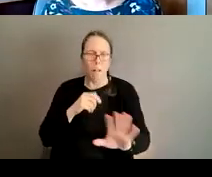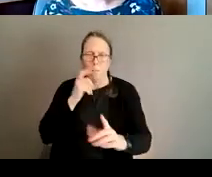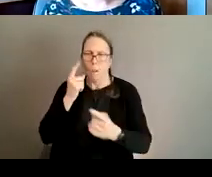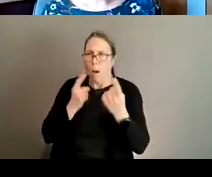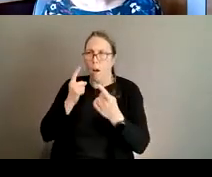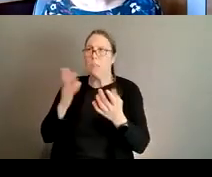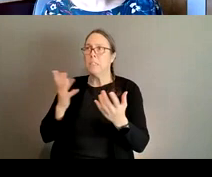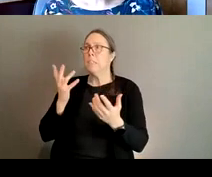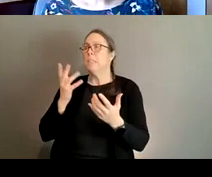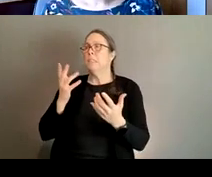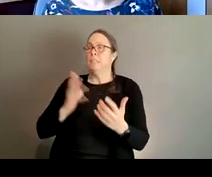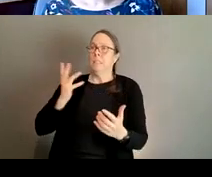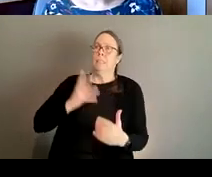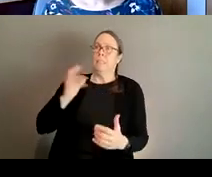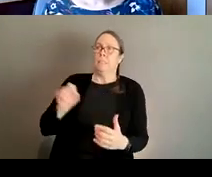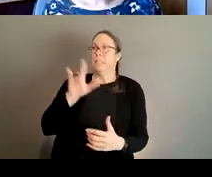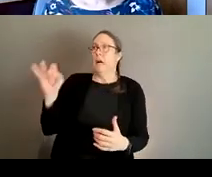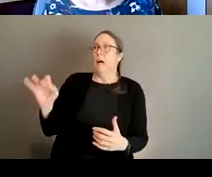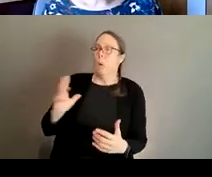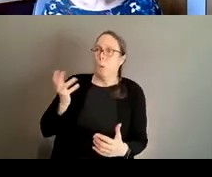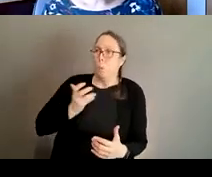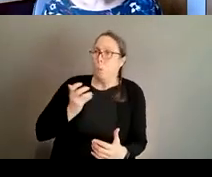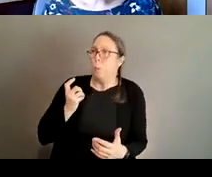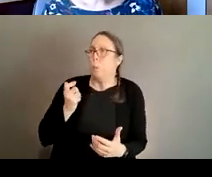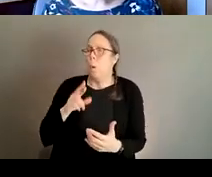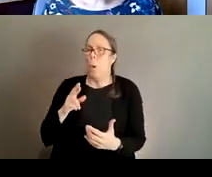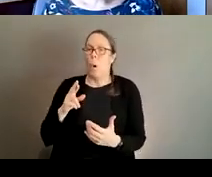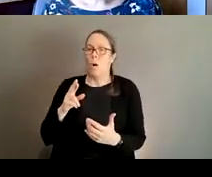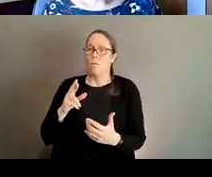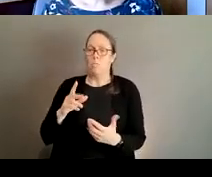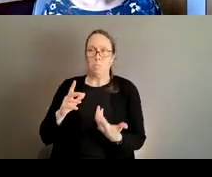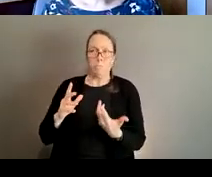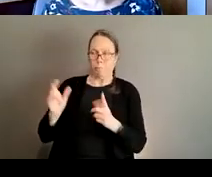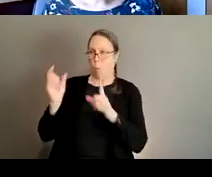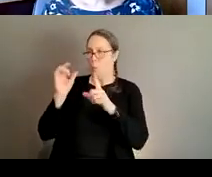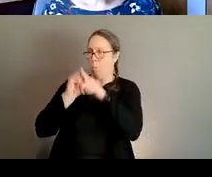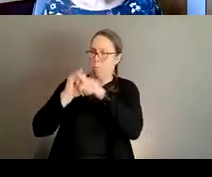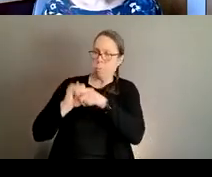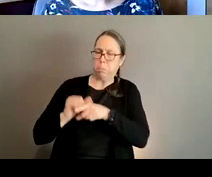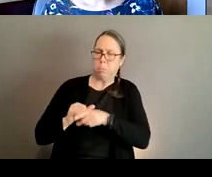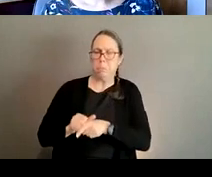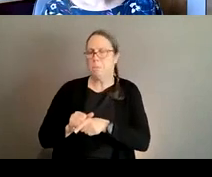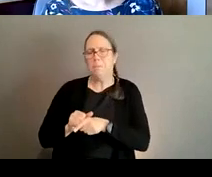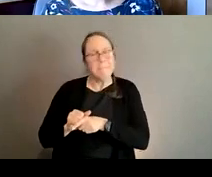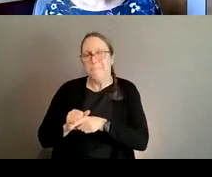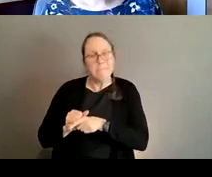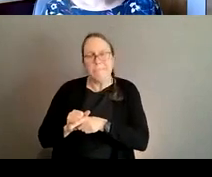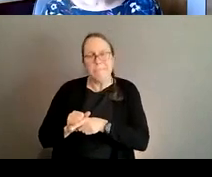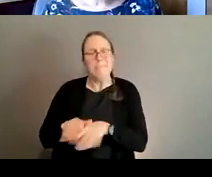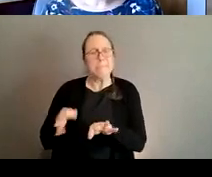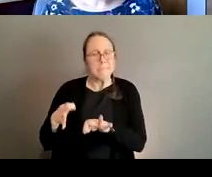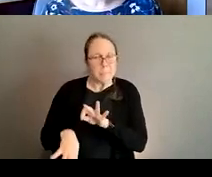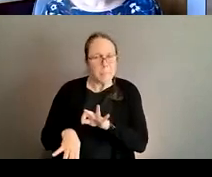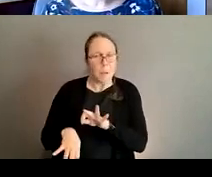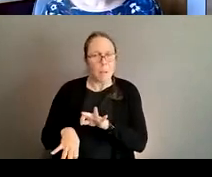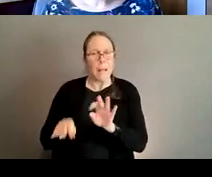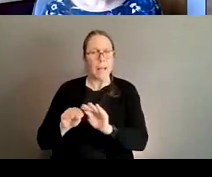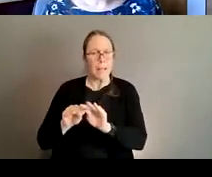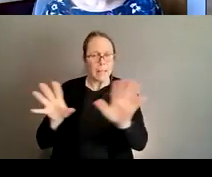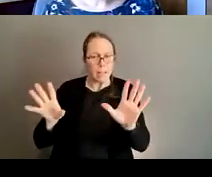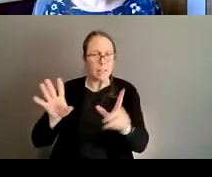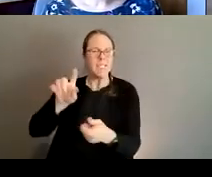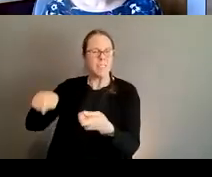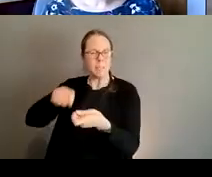style or getting really fancy. Just keep things clear and specific. Slide please.